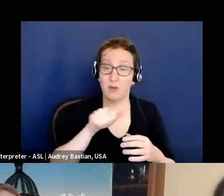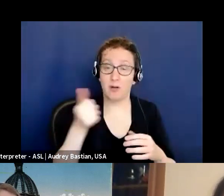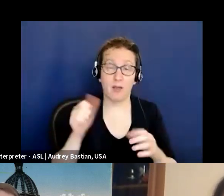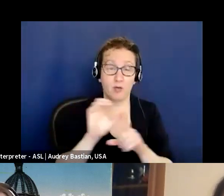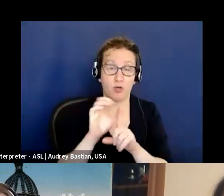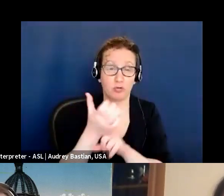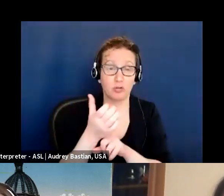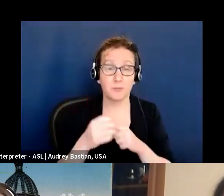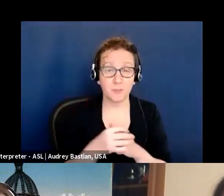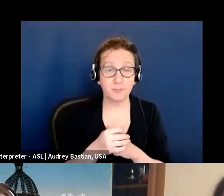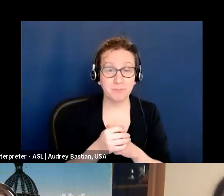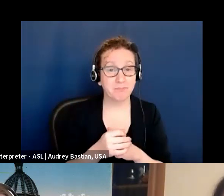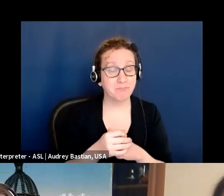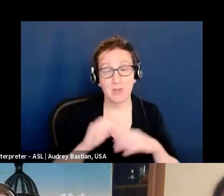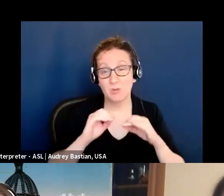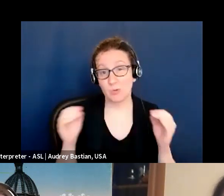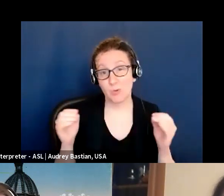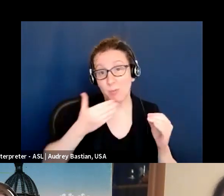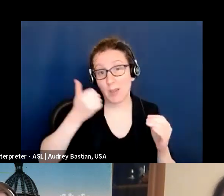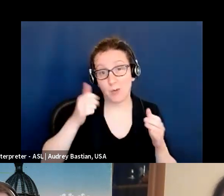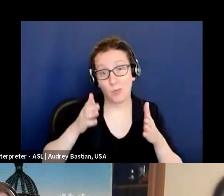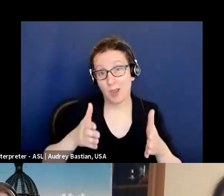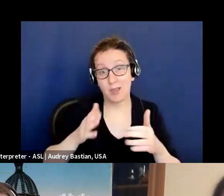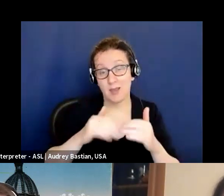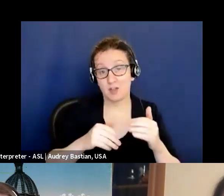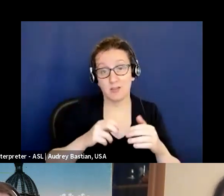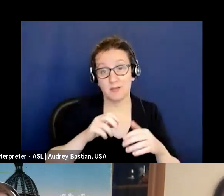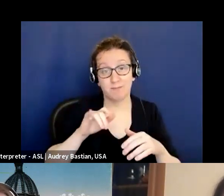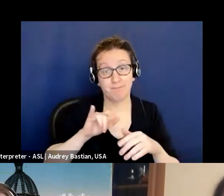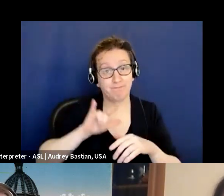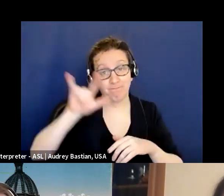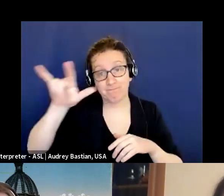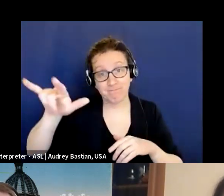feel like there's no better way to do that than just being there and exploring and learning.